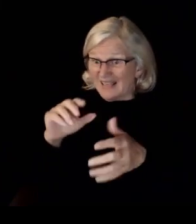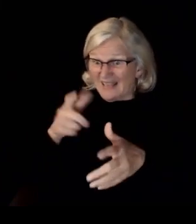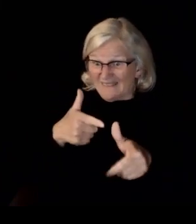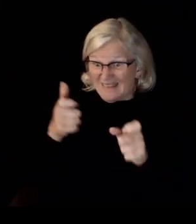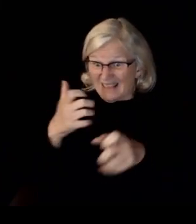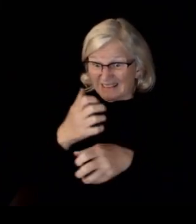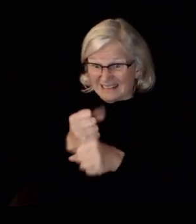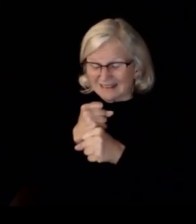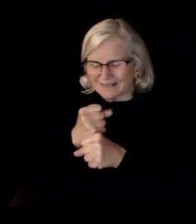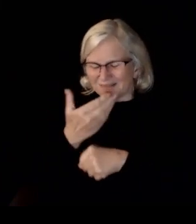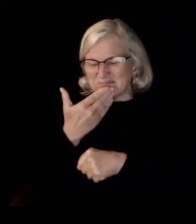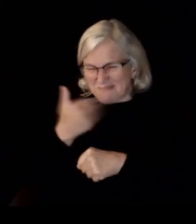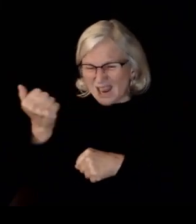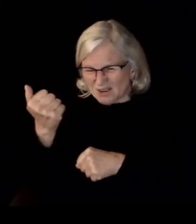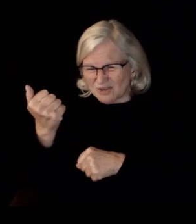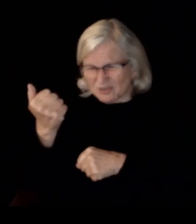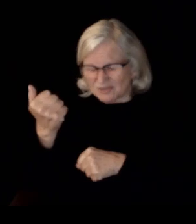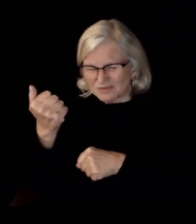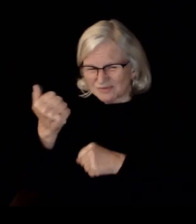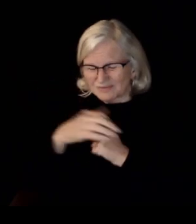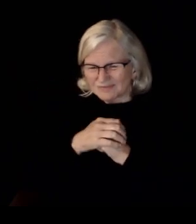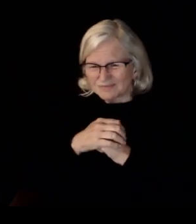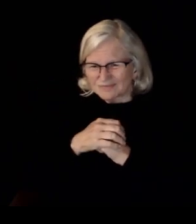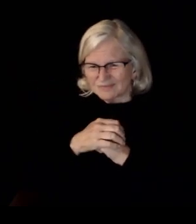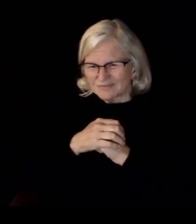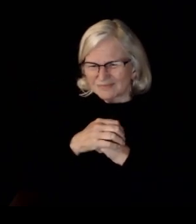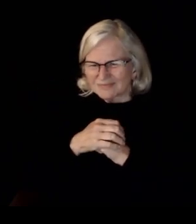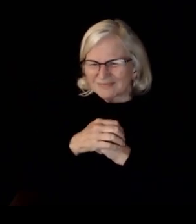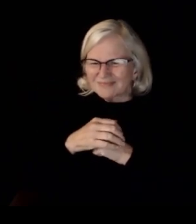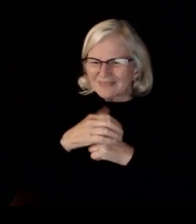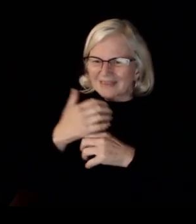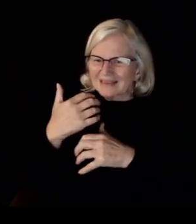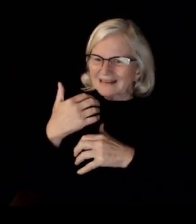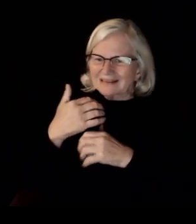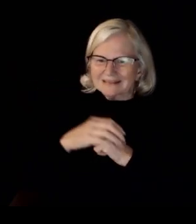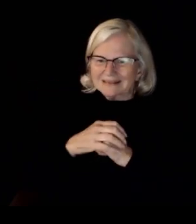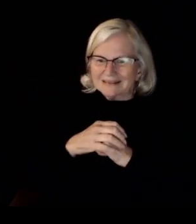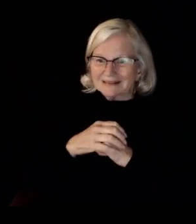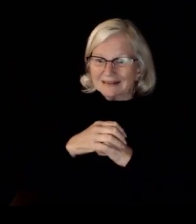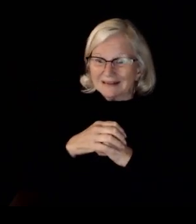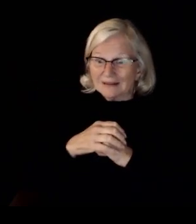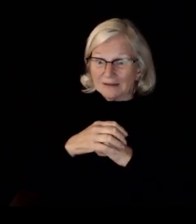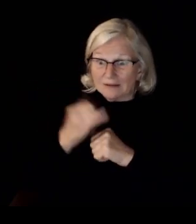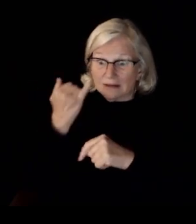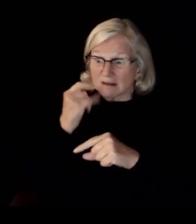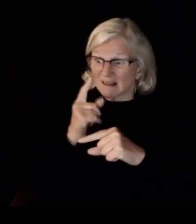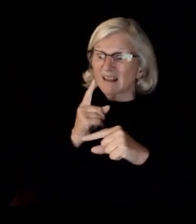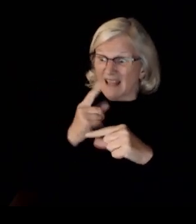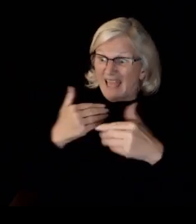folks who've been confirmed and who may have been exposed so that particularly when you